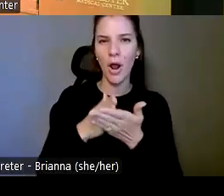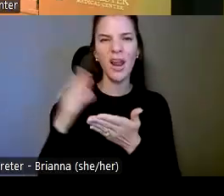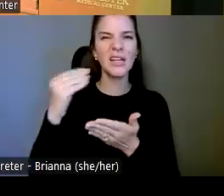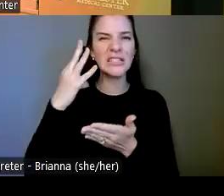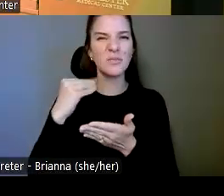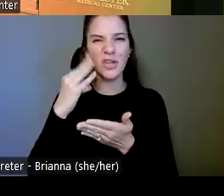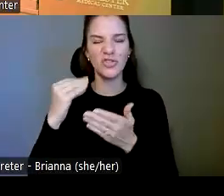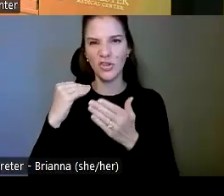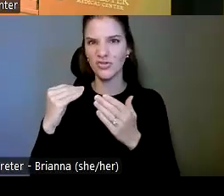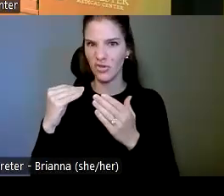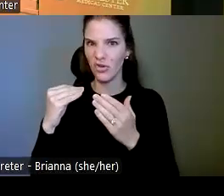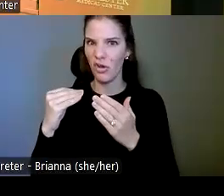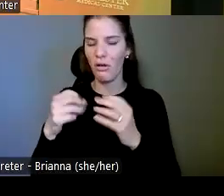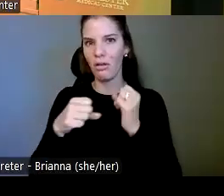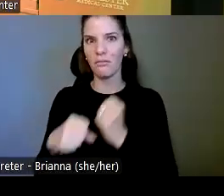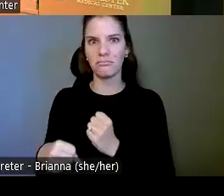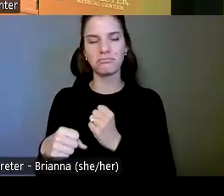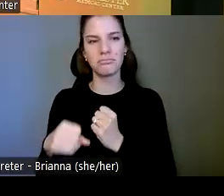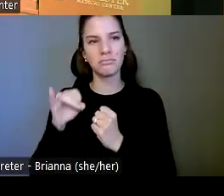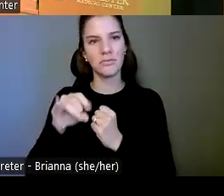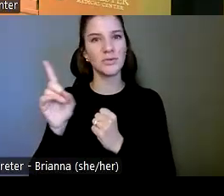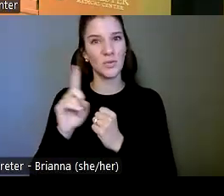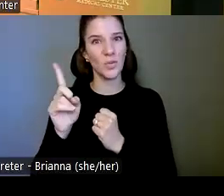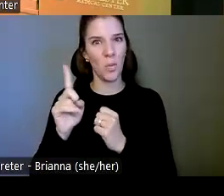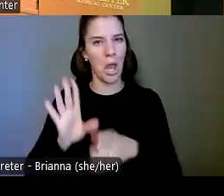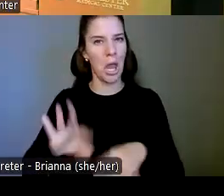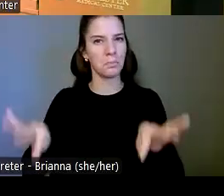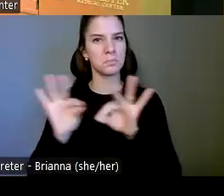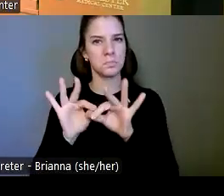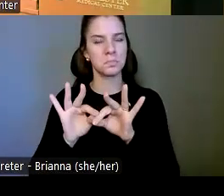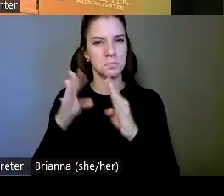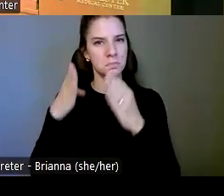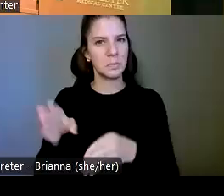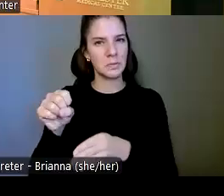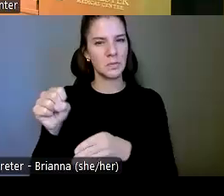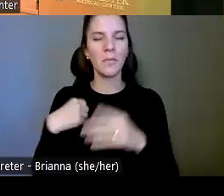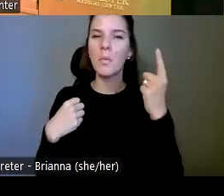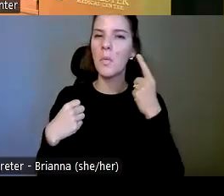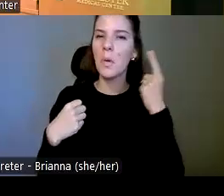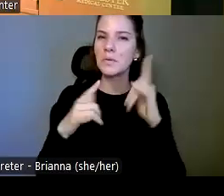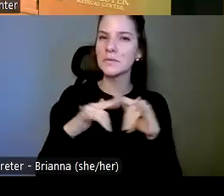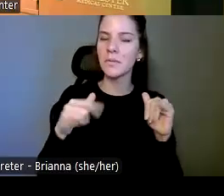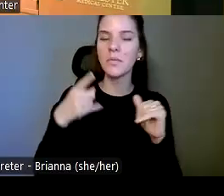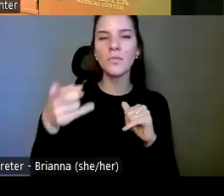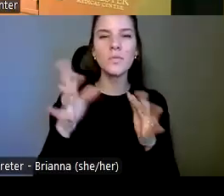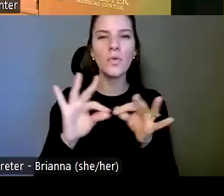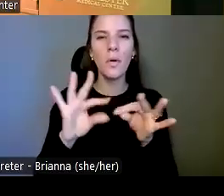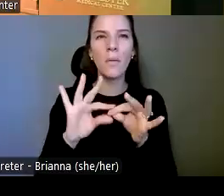is really where it's all at, but I'm wondering as well as you talk about some of these sort of